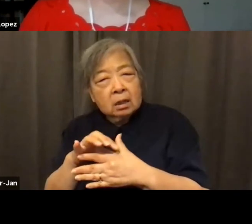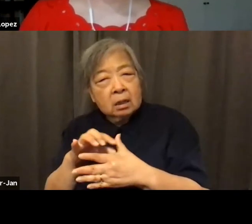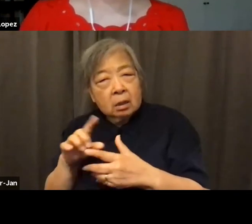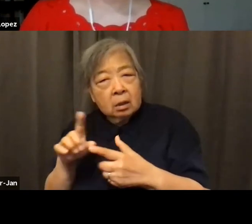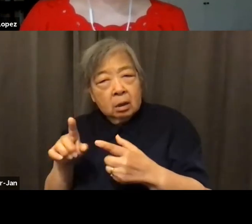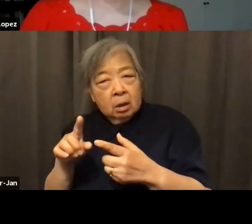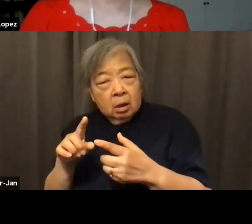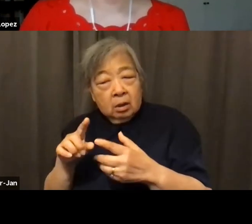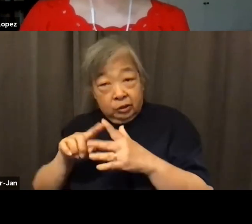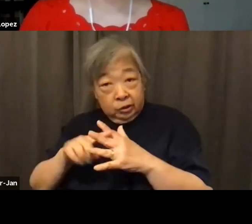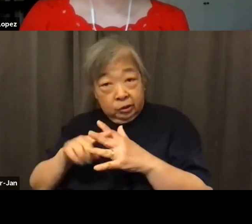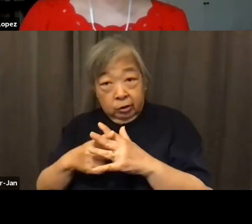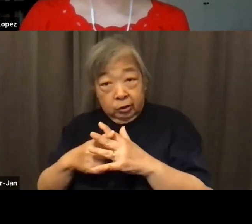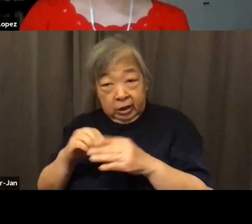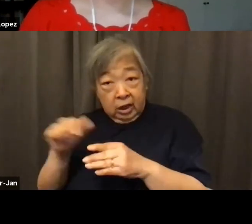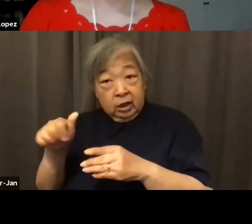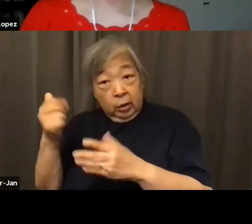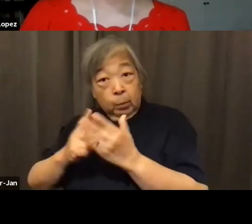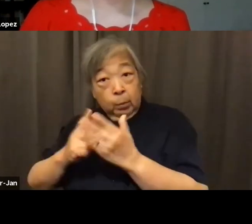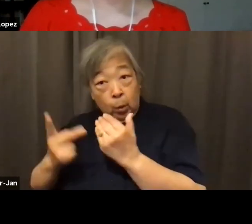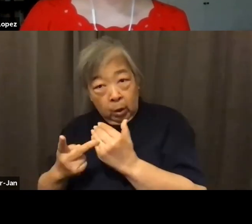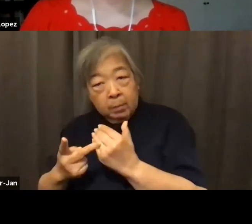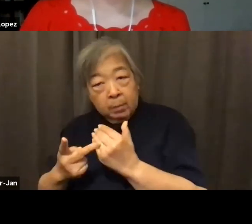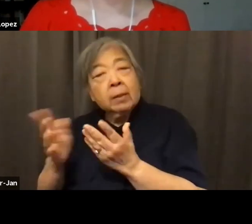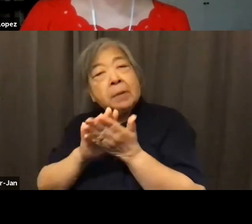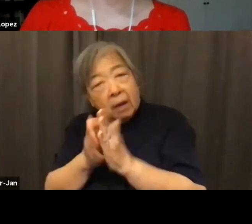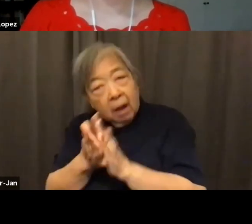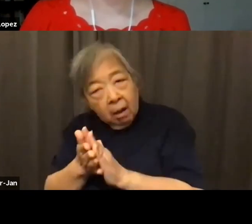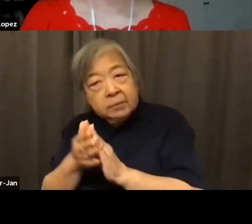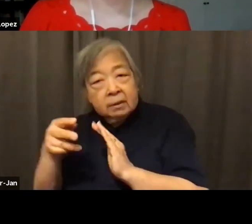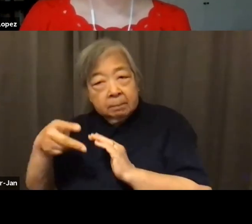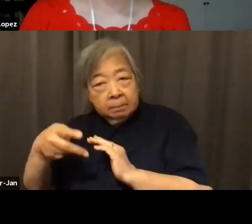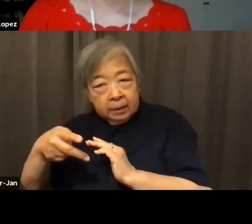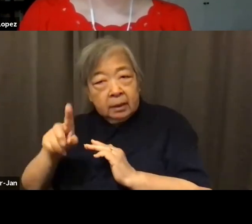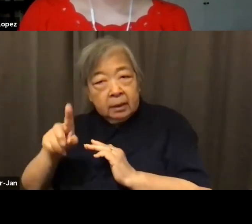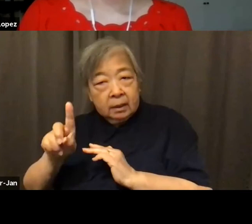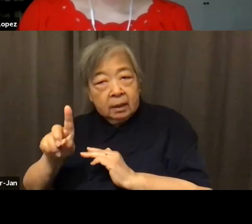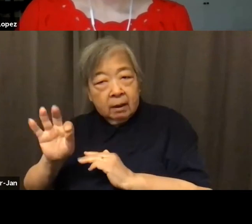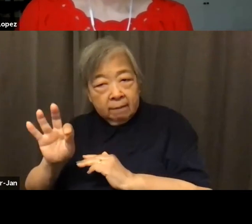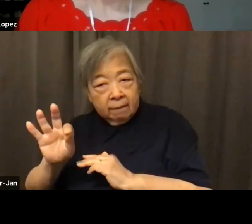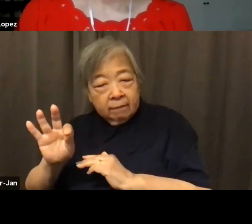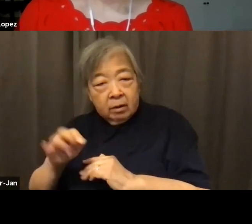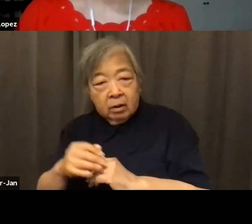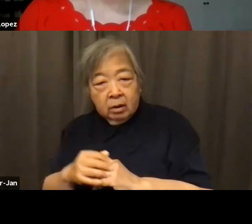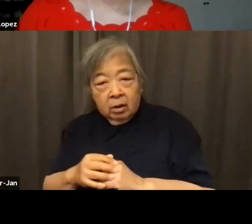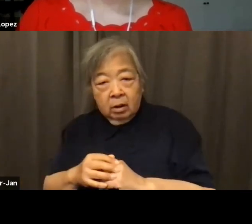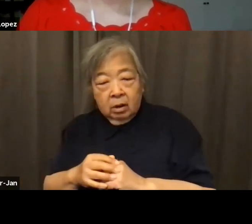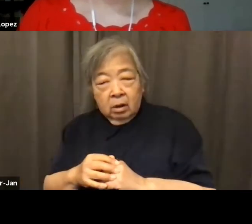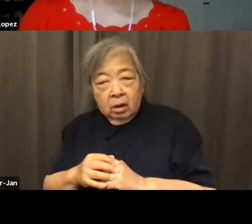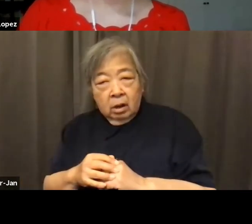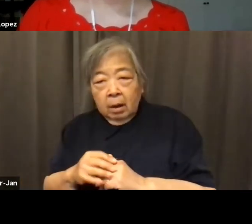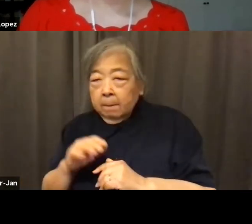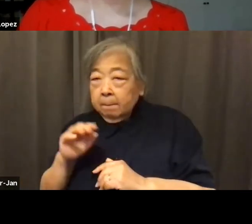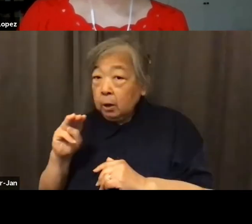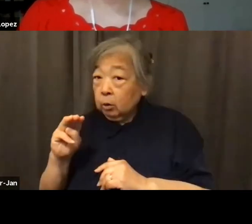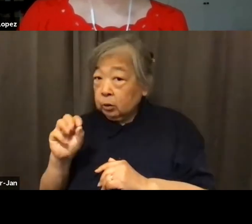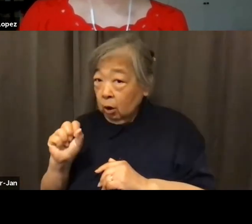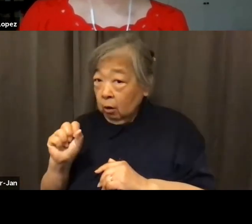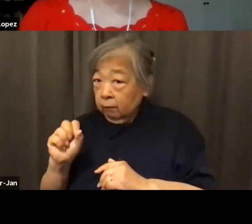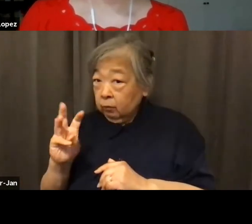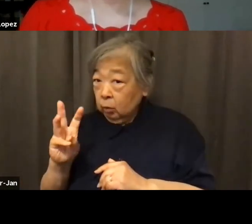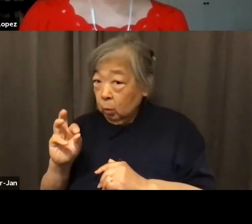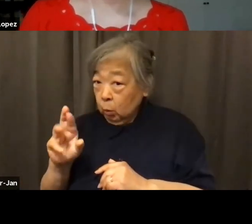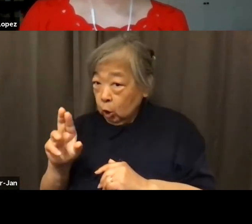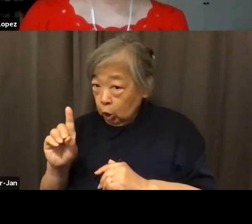else before it becomes a PDF and so the built in, there's also Microsoft Word has an accessibility